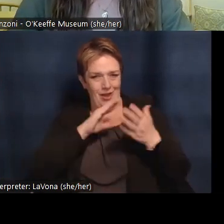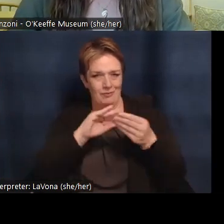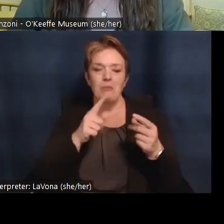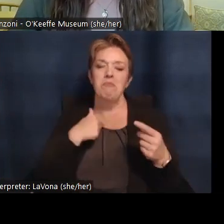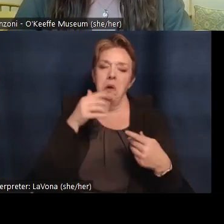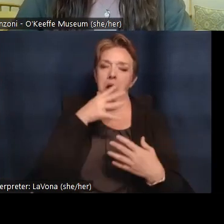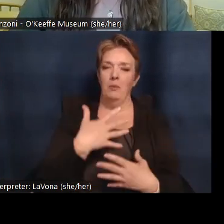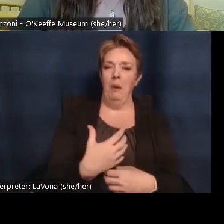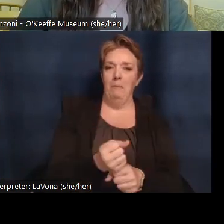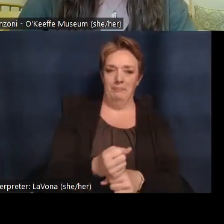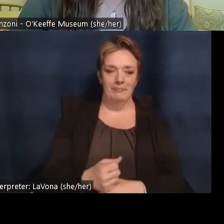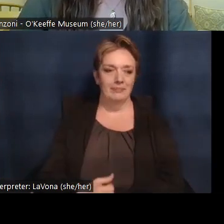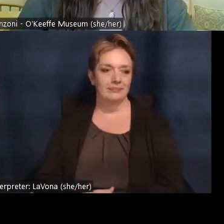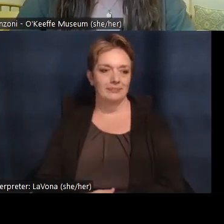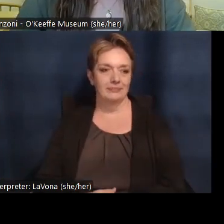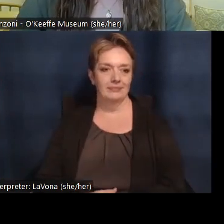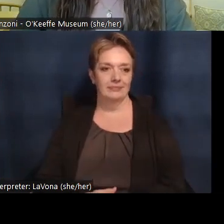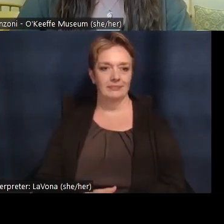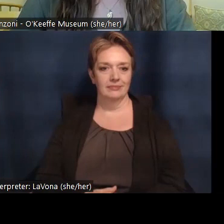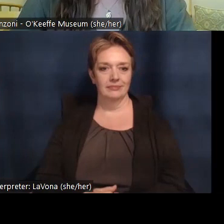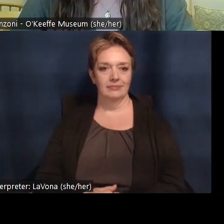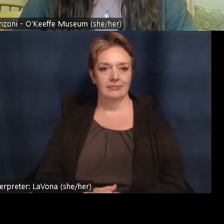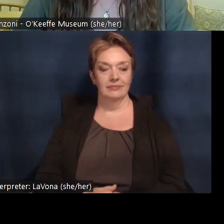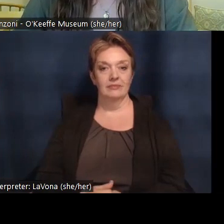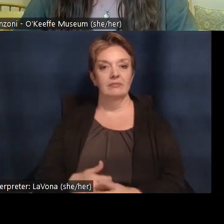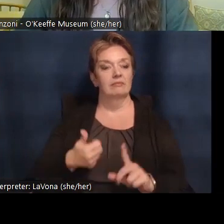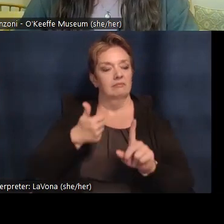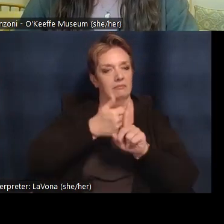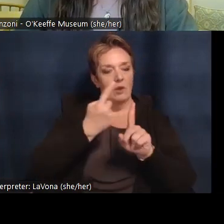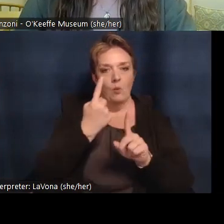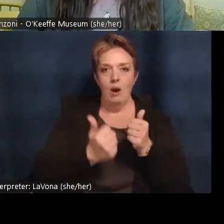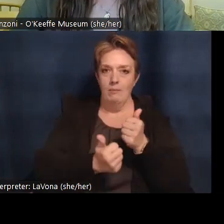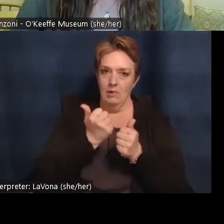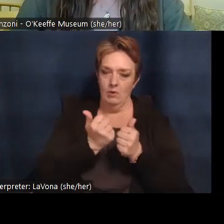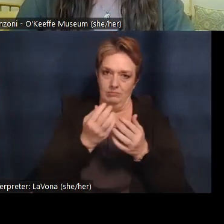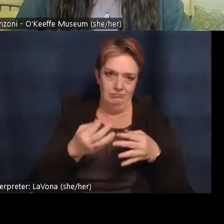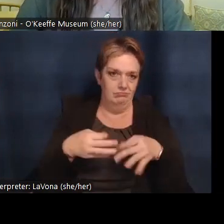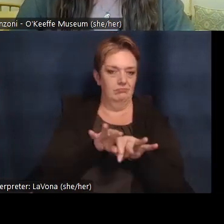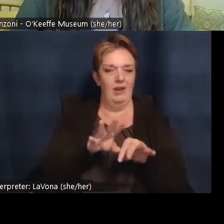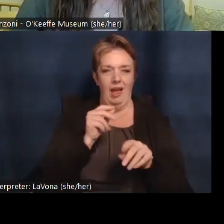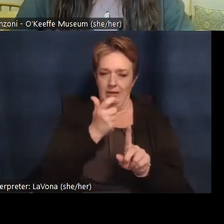So Georgia O’Keeffe is one of the most significant and intriguing artists of the 20th century.